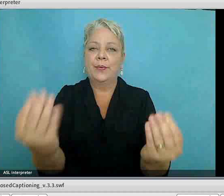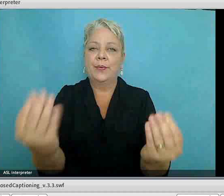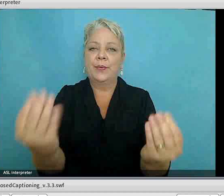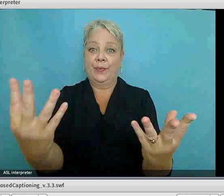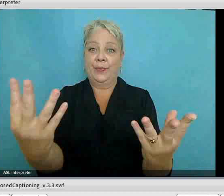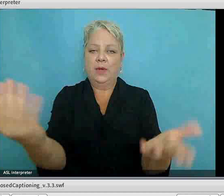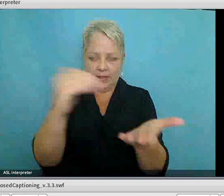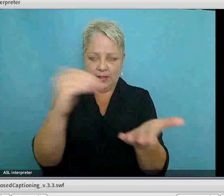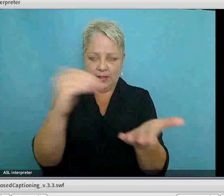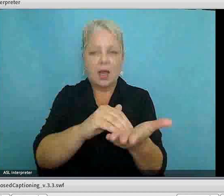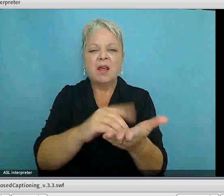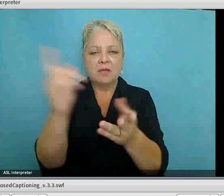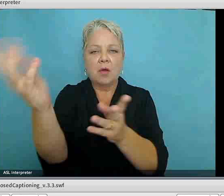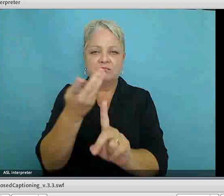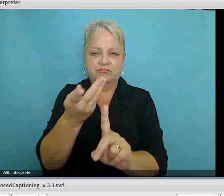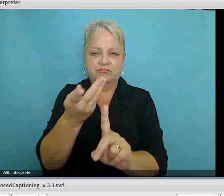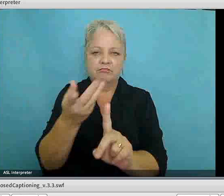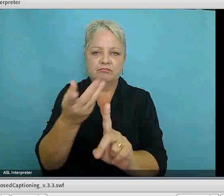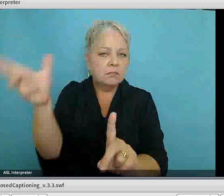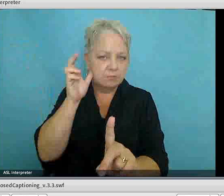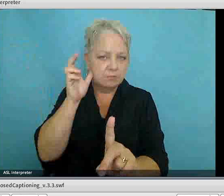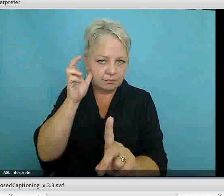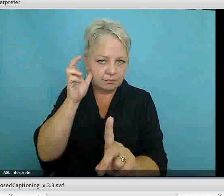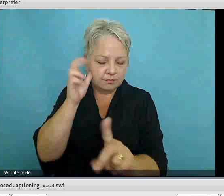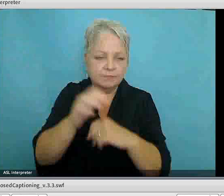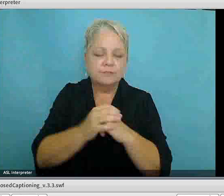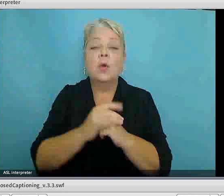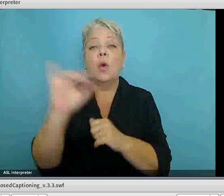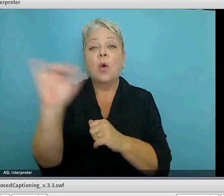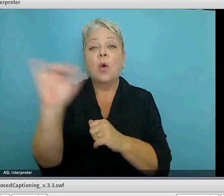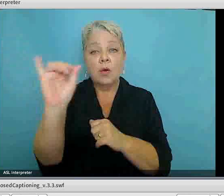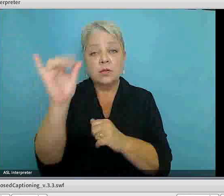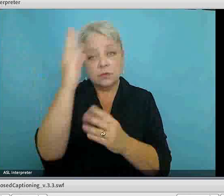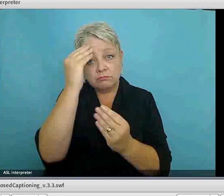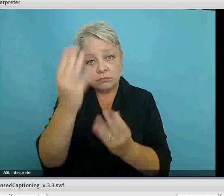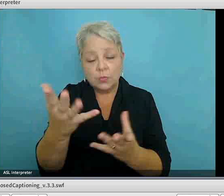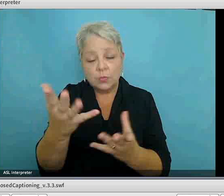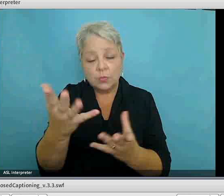Also note this webinar today includes live American Sign Language interpretation as well